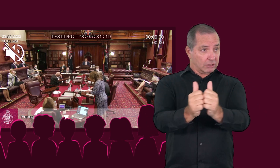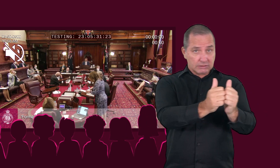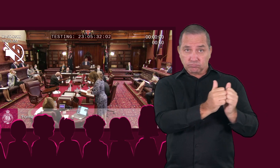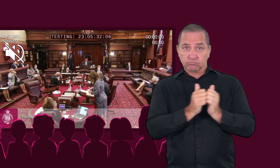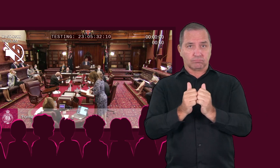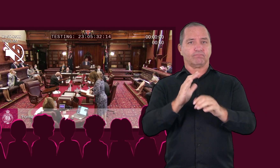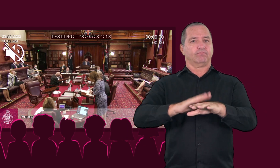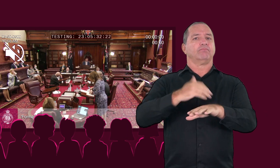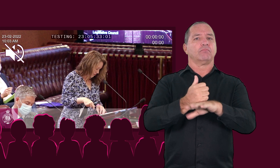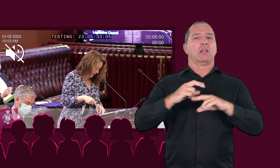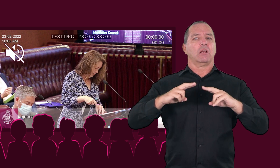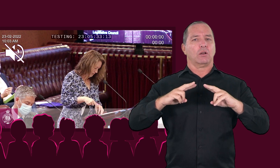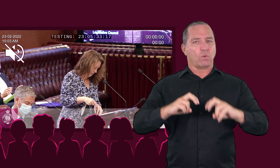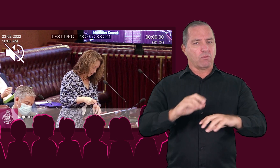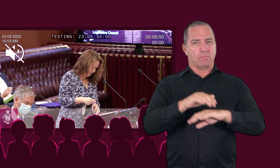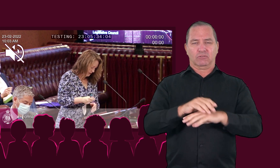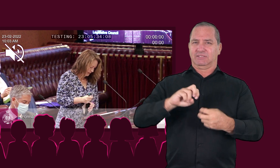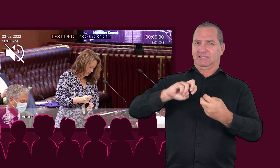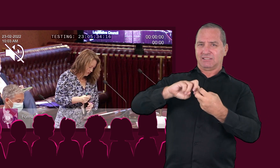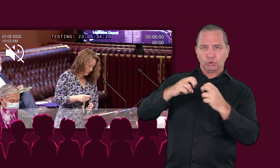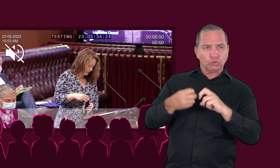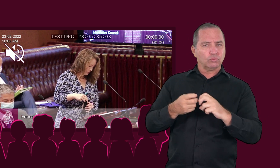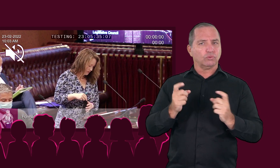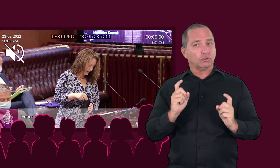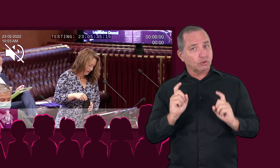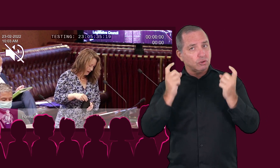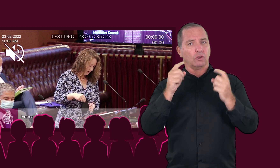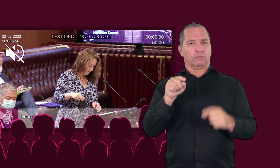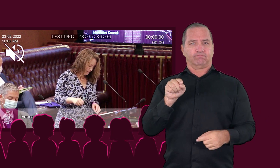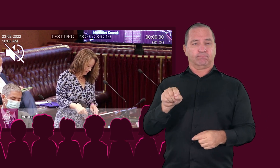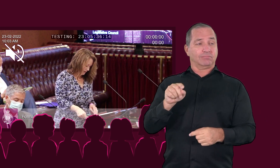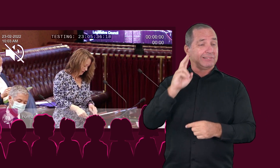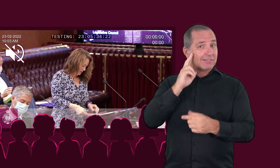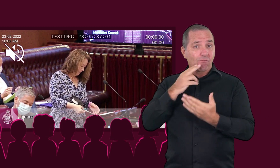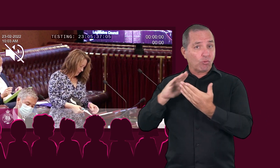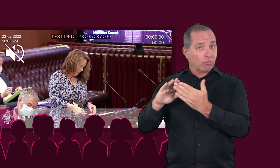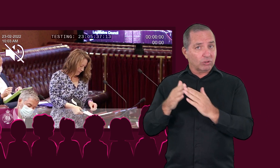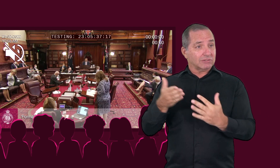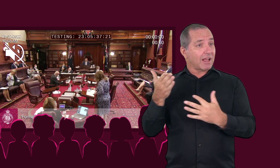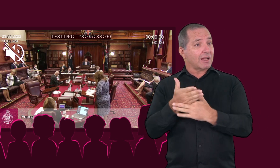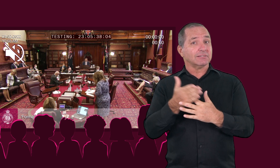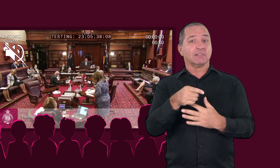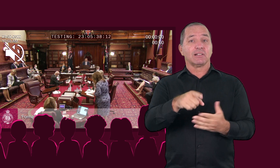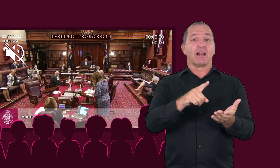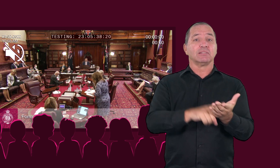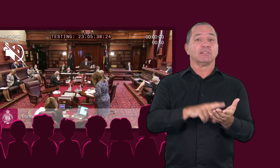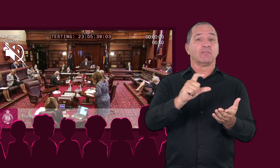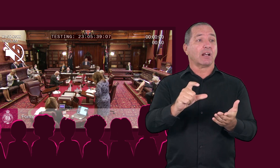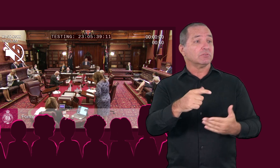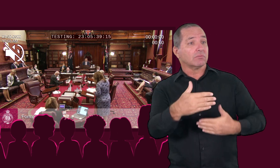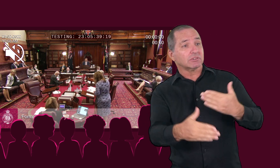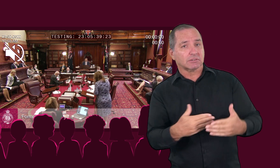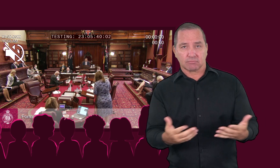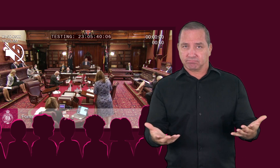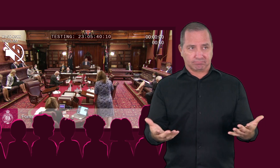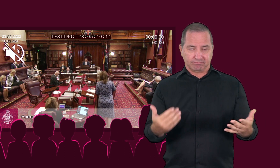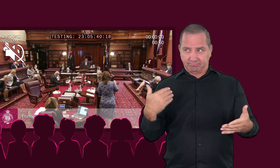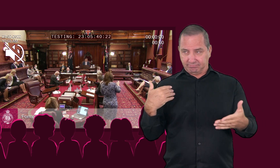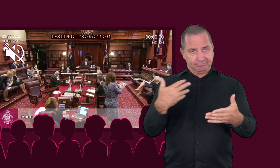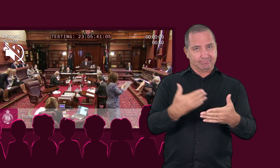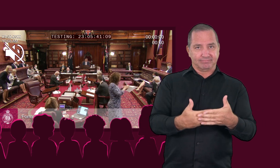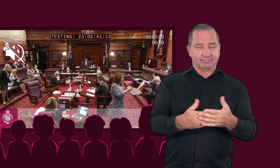into the following issues concerning Deaf community access to the proceedings of the Legislative Council.